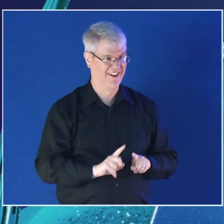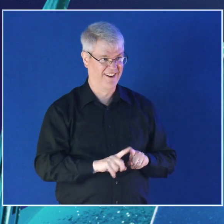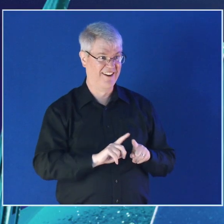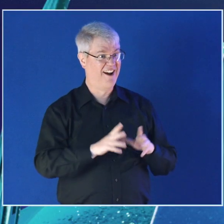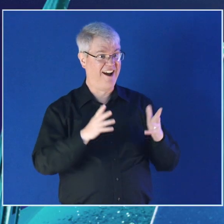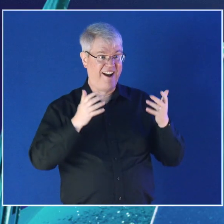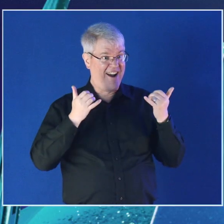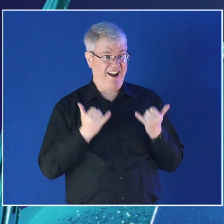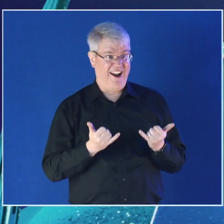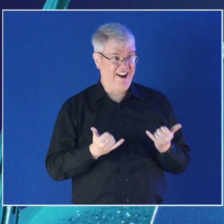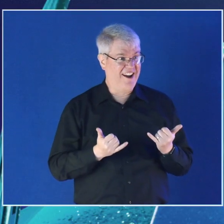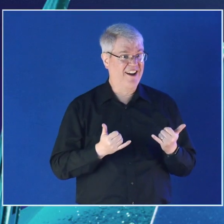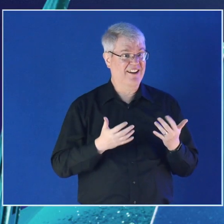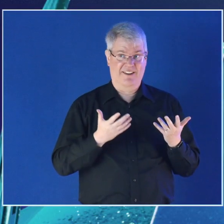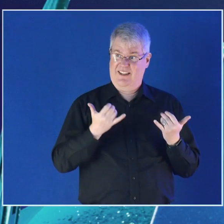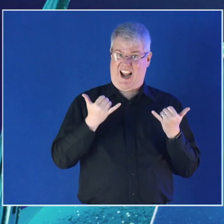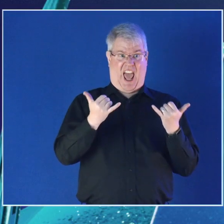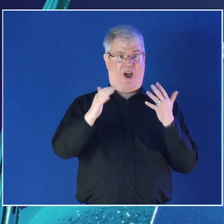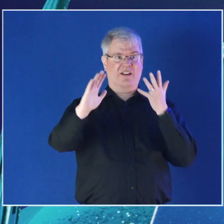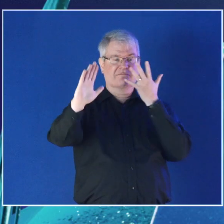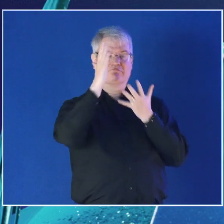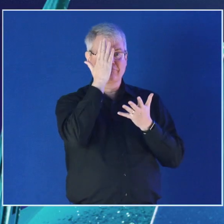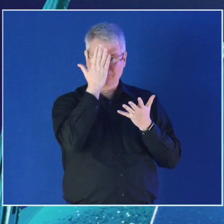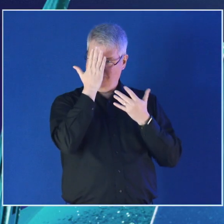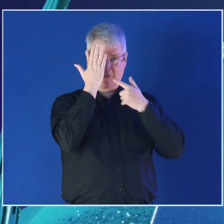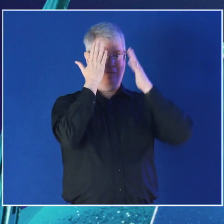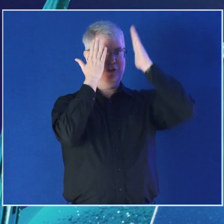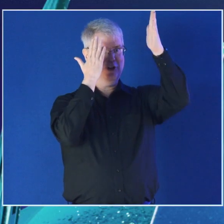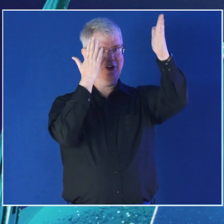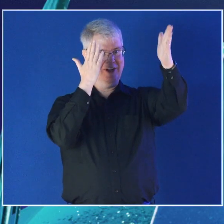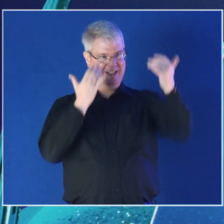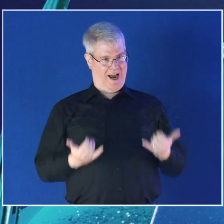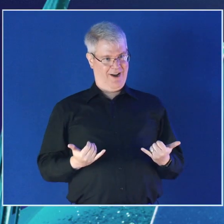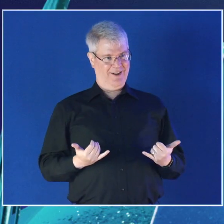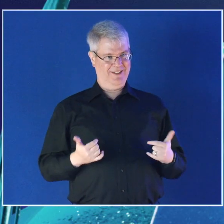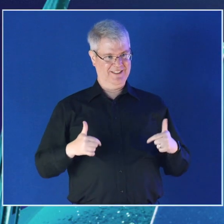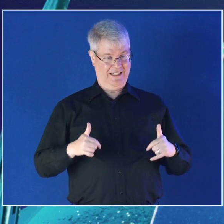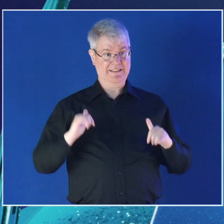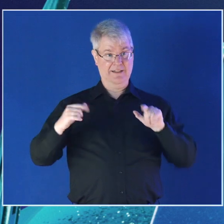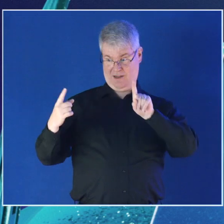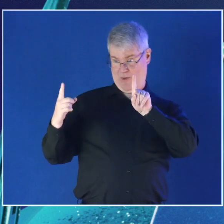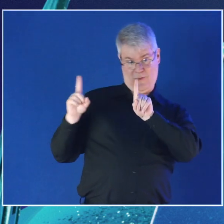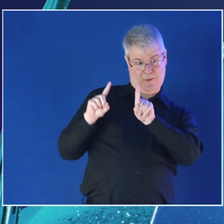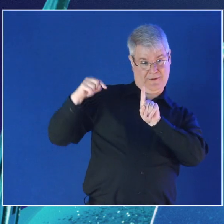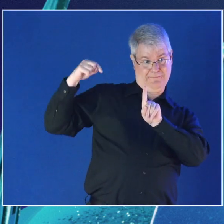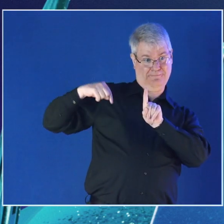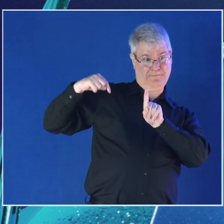with you how I use Copilot to really generate documents.